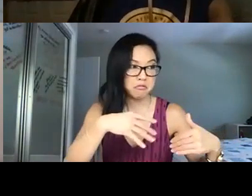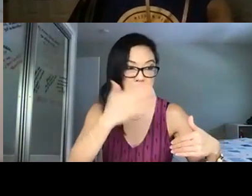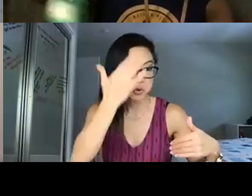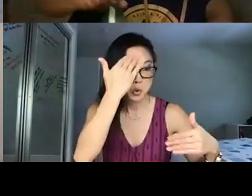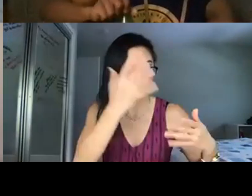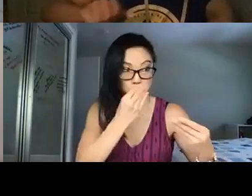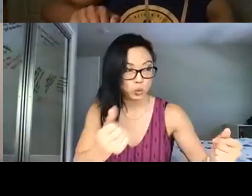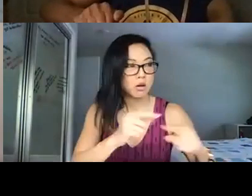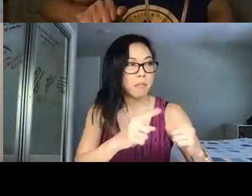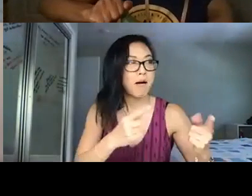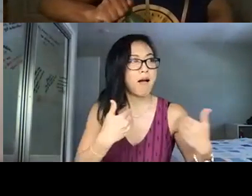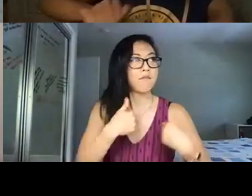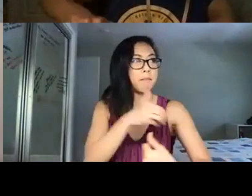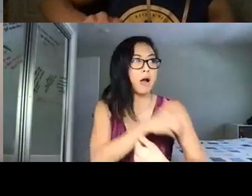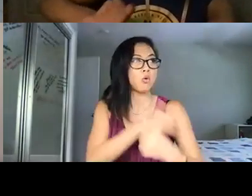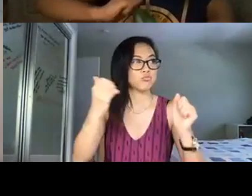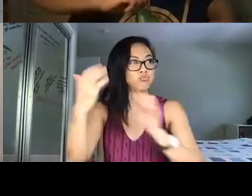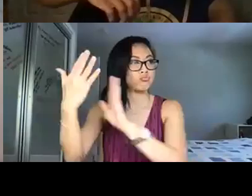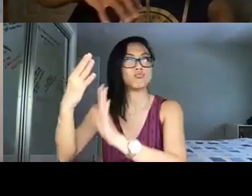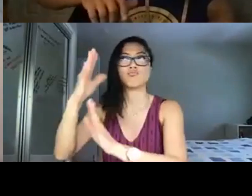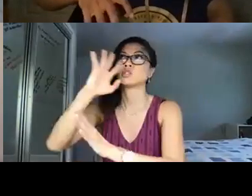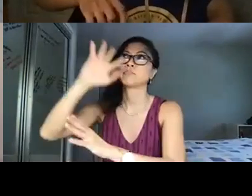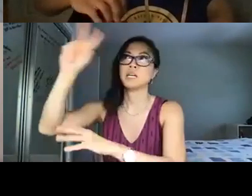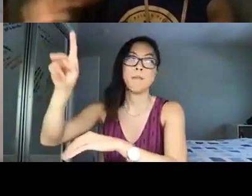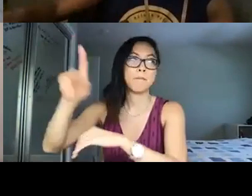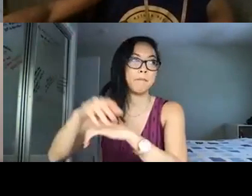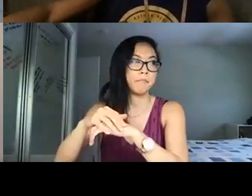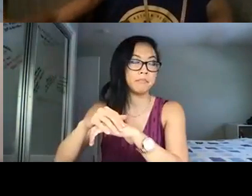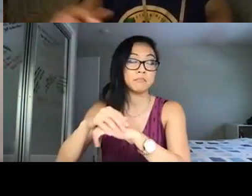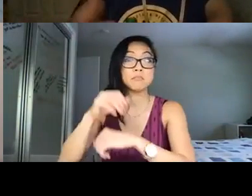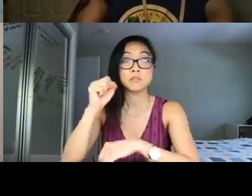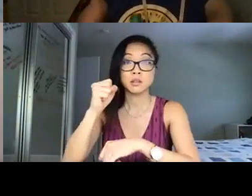Yes, protesting, yes, donating money, yes, signing